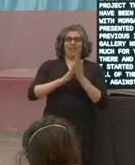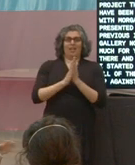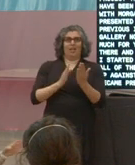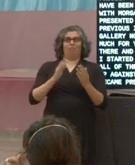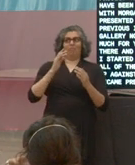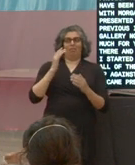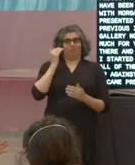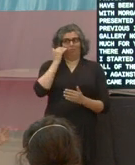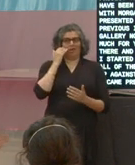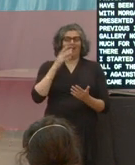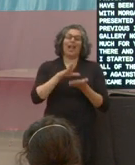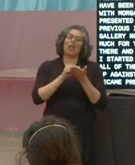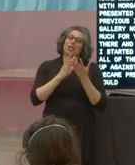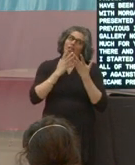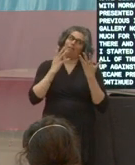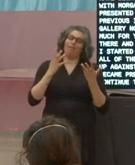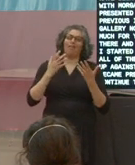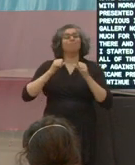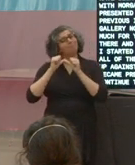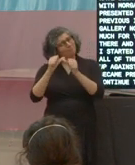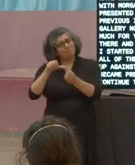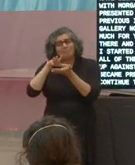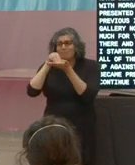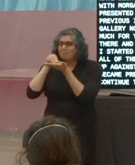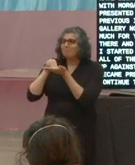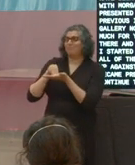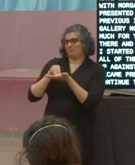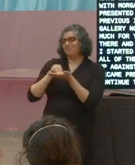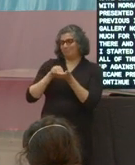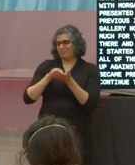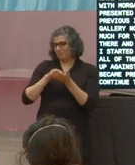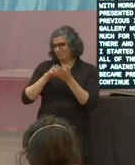and I learned a ton. And I continue to learn over the years